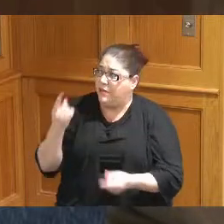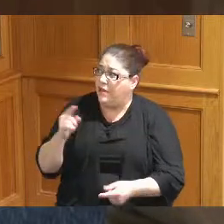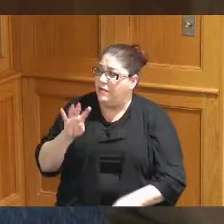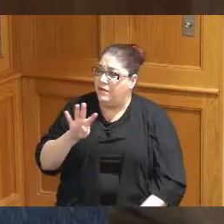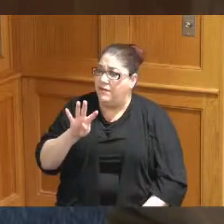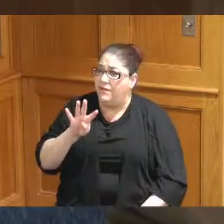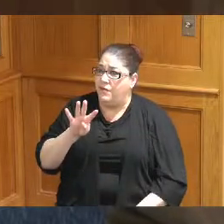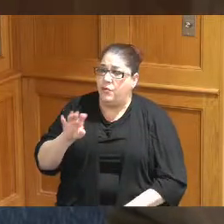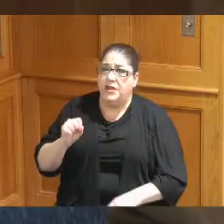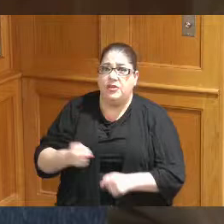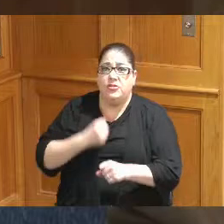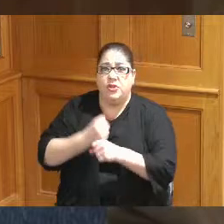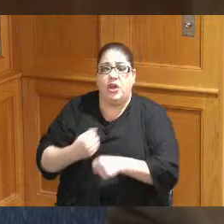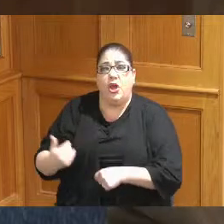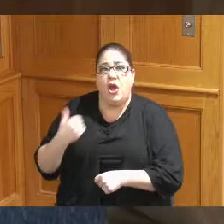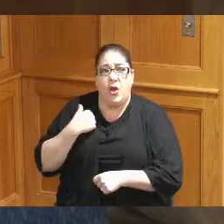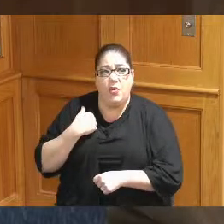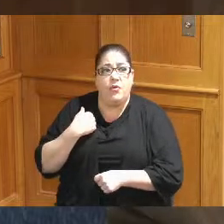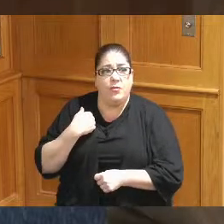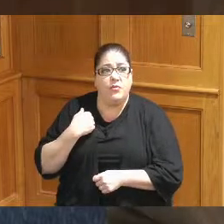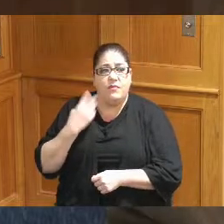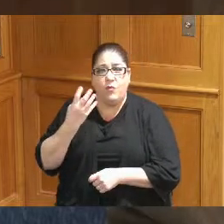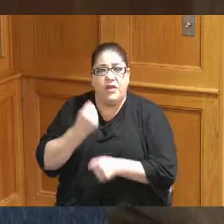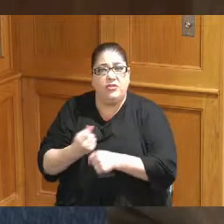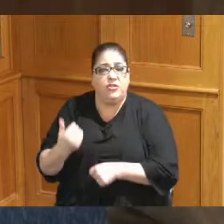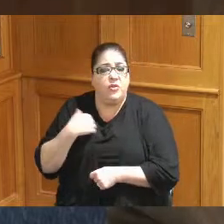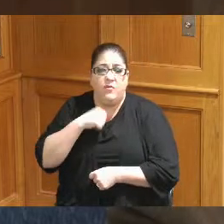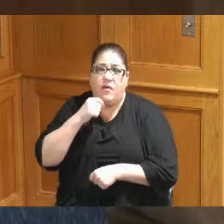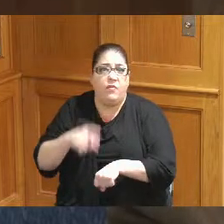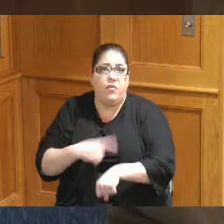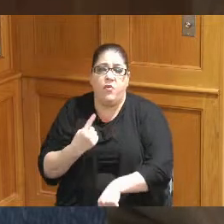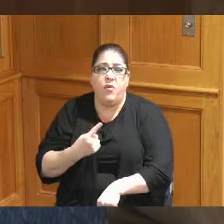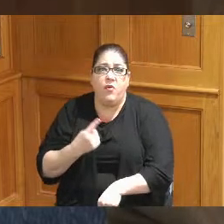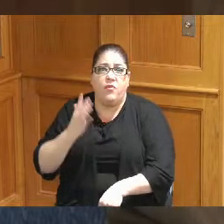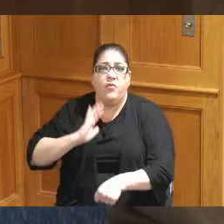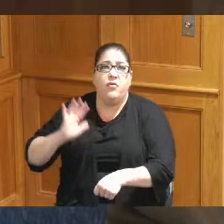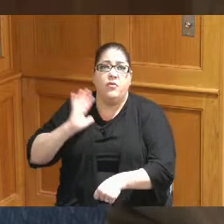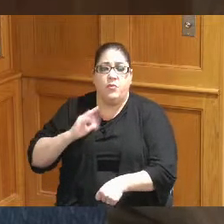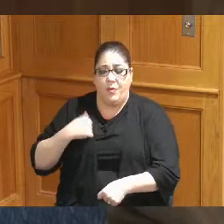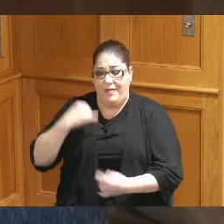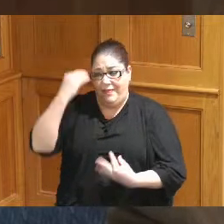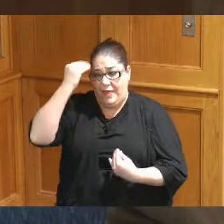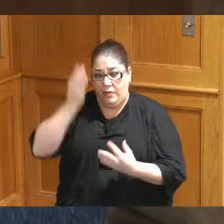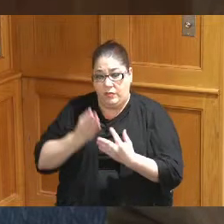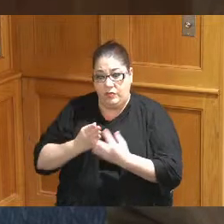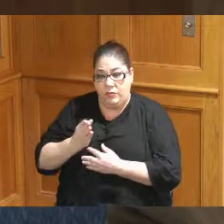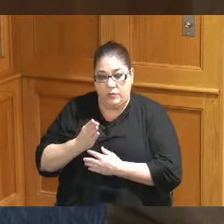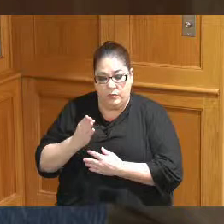years ago maybe something like that but again you know as we think through the impacts of an